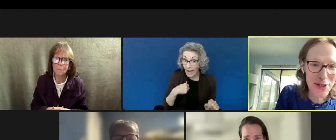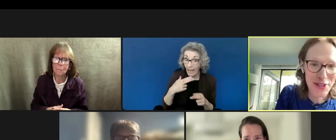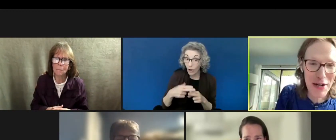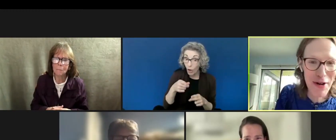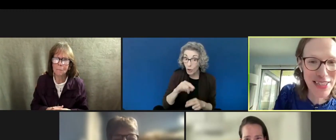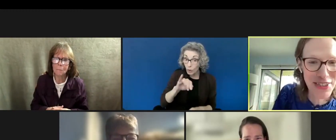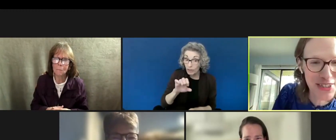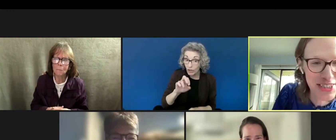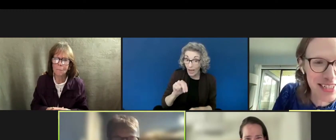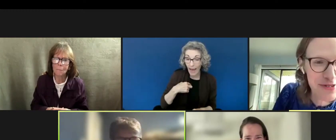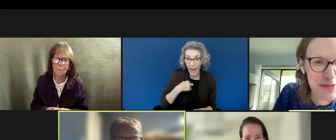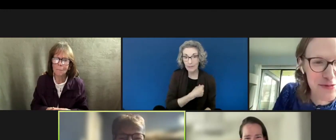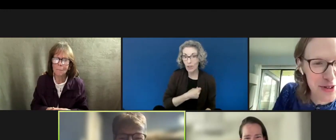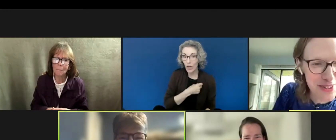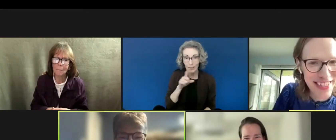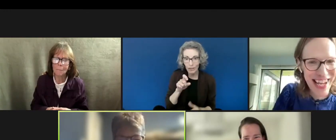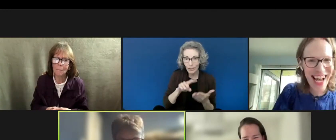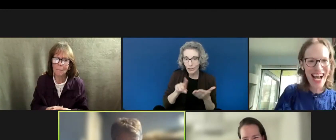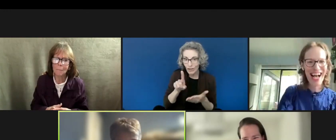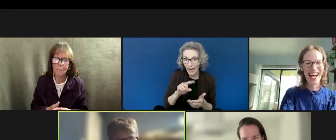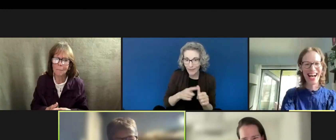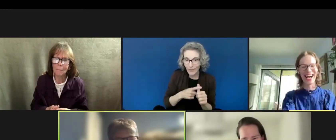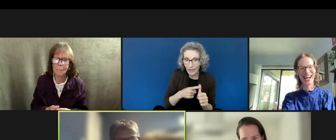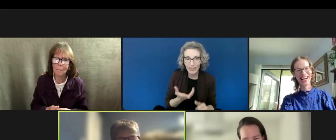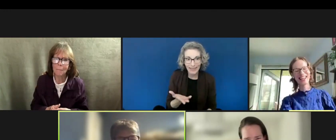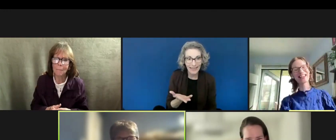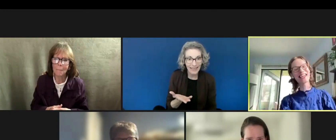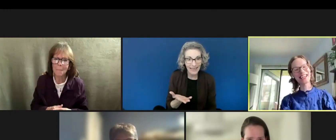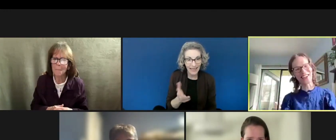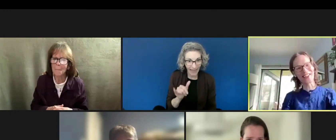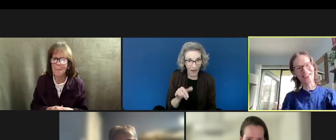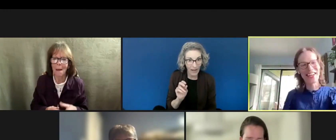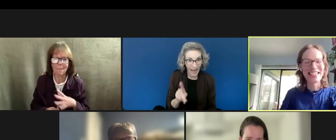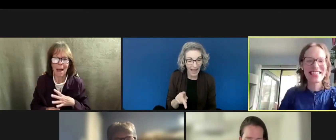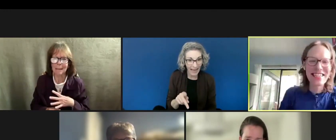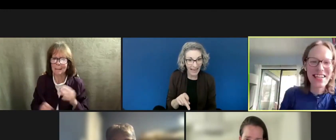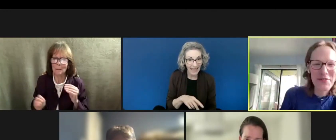Yeah [LAUGH] >> [CROSSTALK] Thank you.